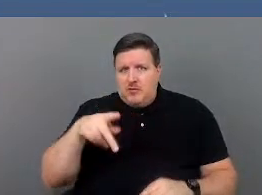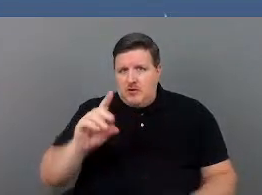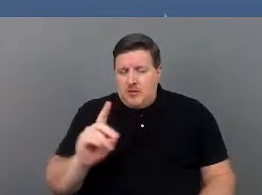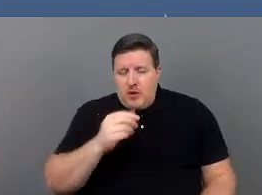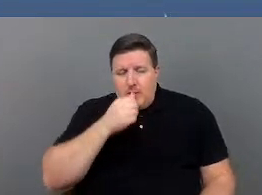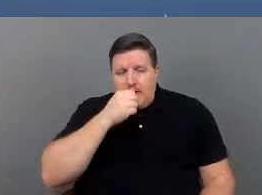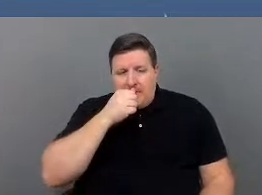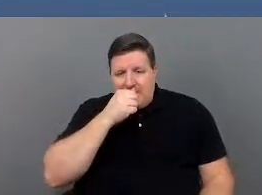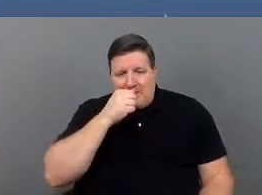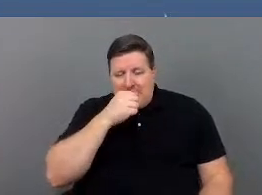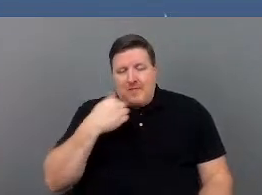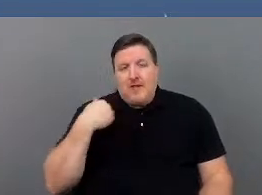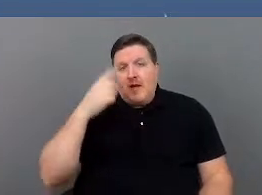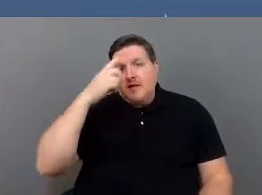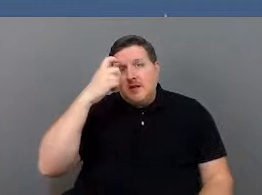TRANSFORMING COMMUNITY SAFETY RESOLUTION.